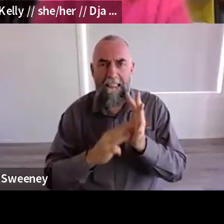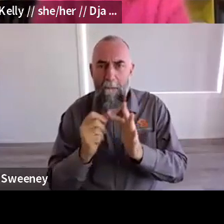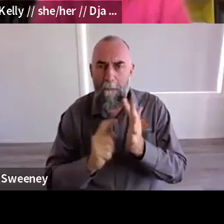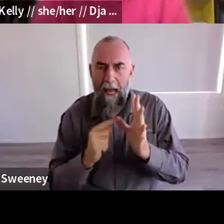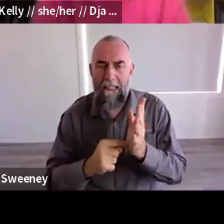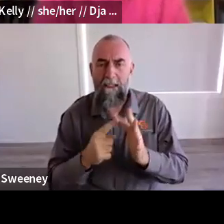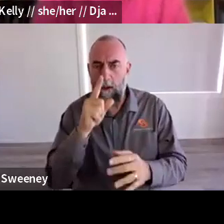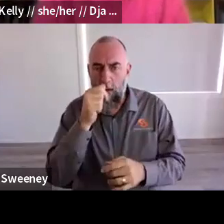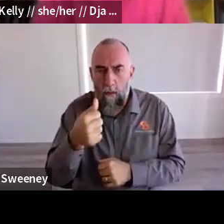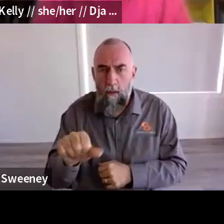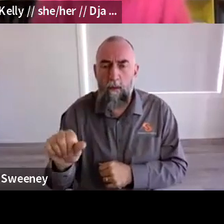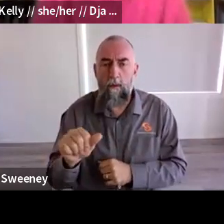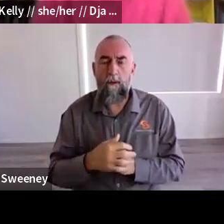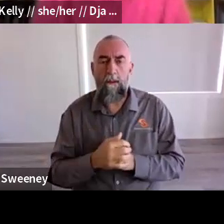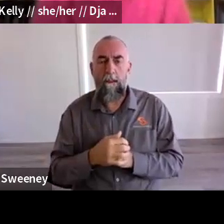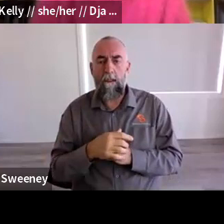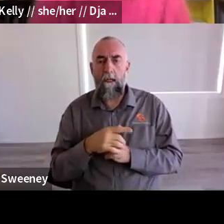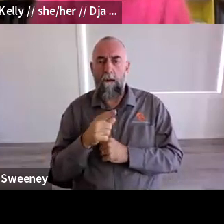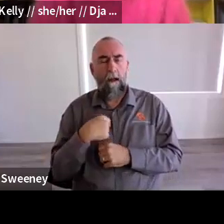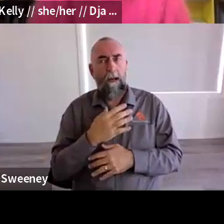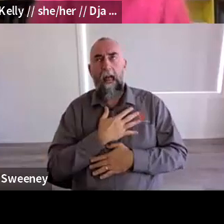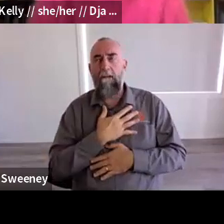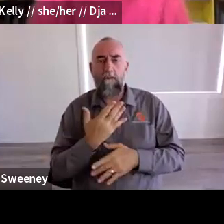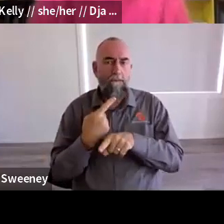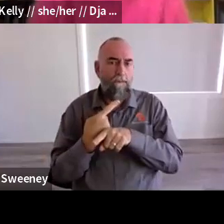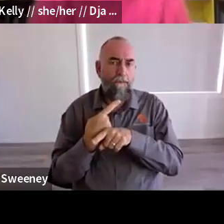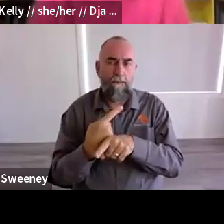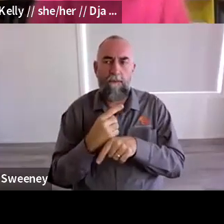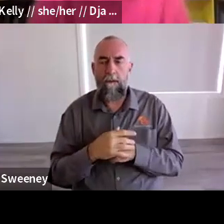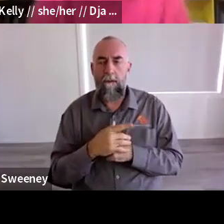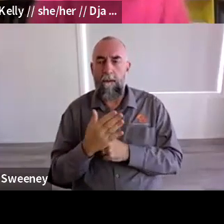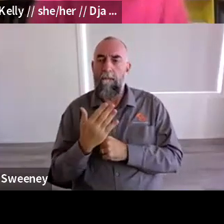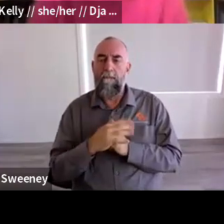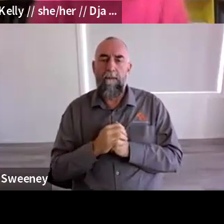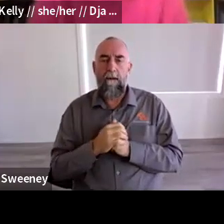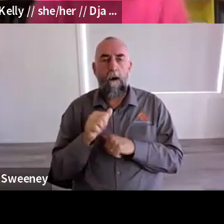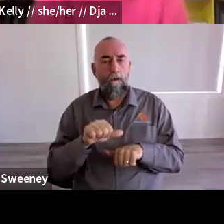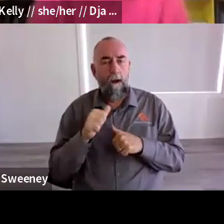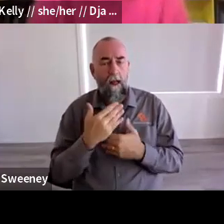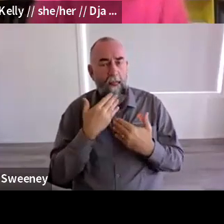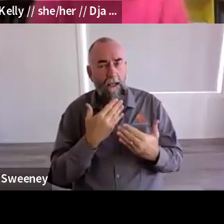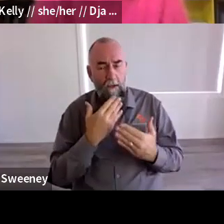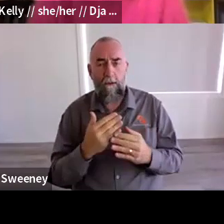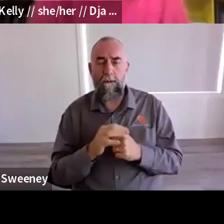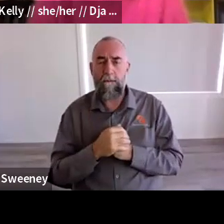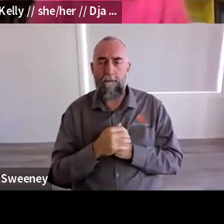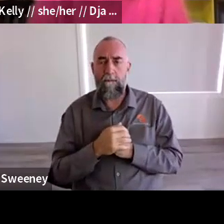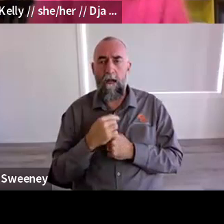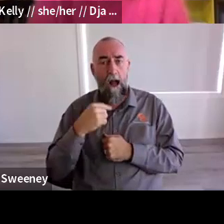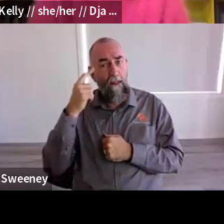wonderful code of ethics which has a template people can use. I would love to hear a little bit more about that and what that process looked like. And